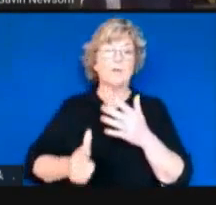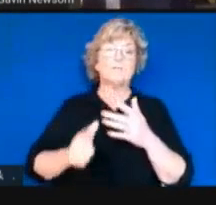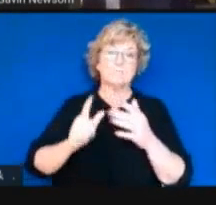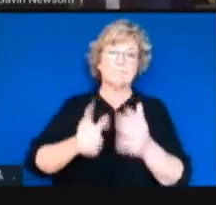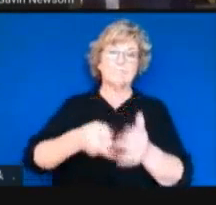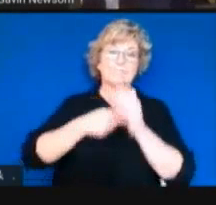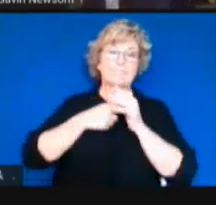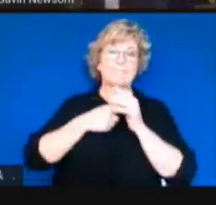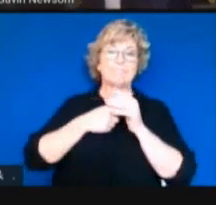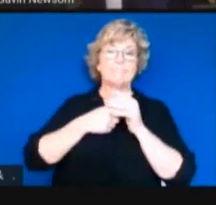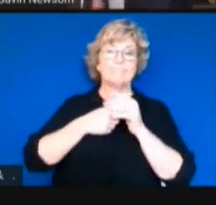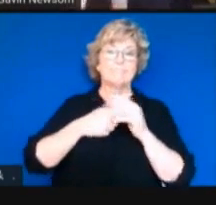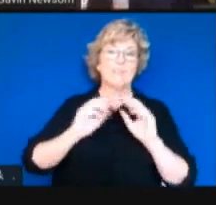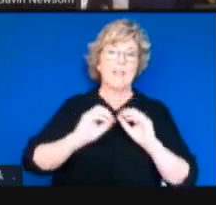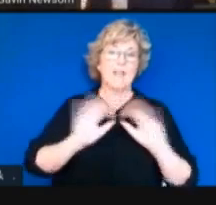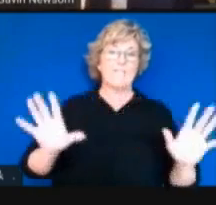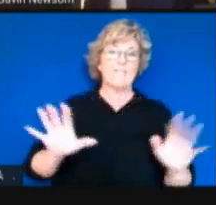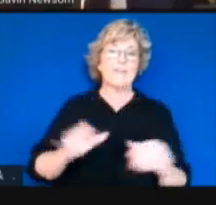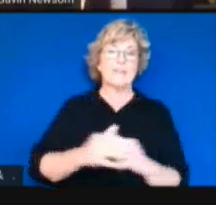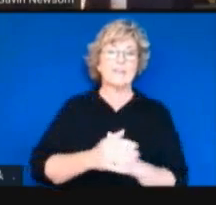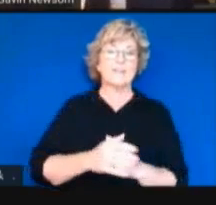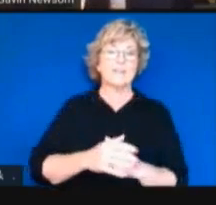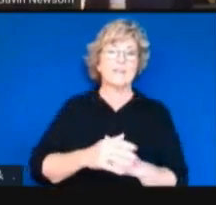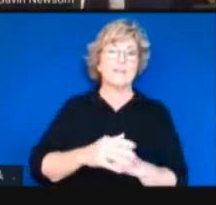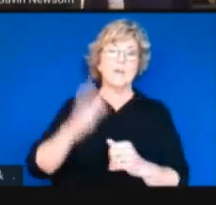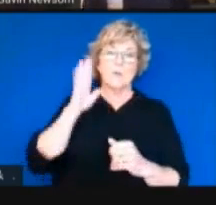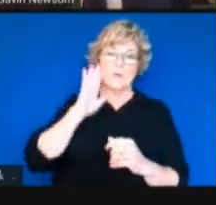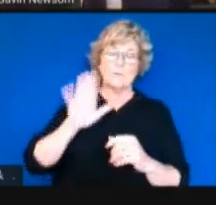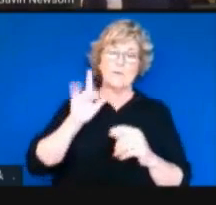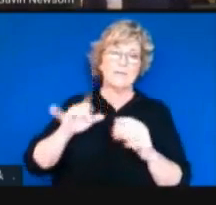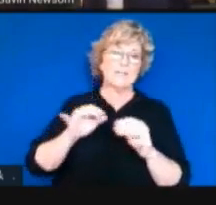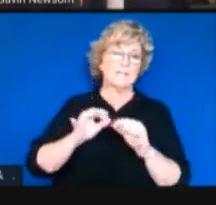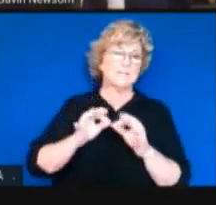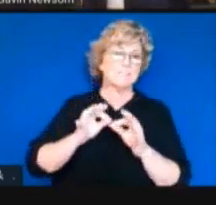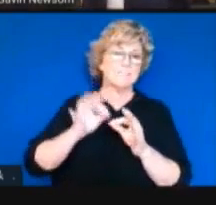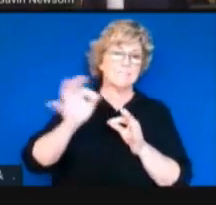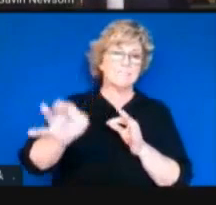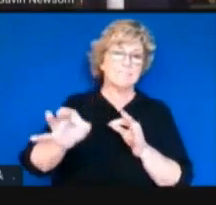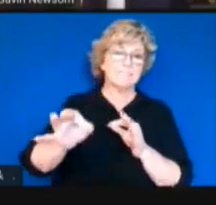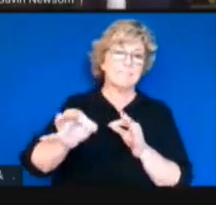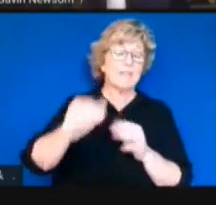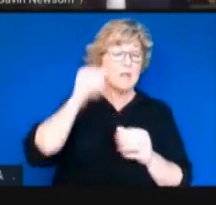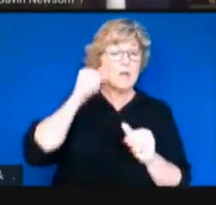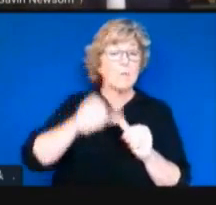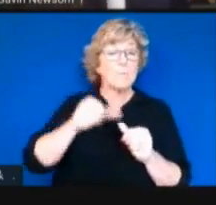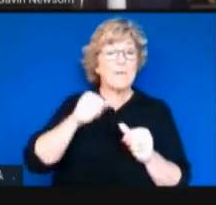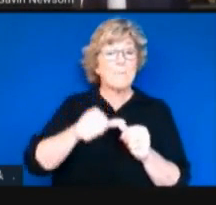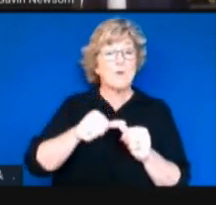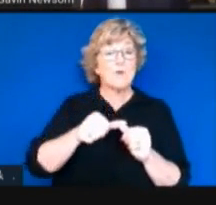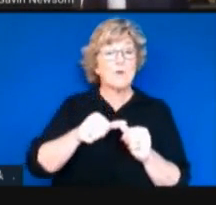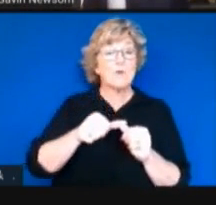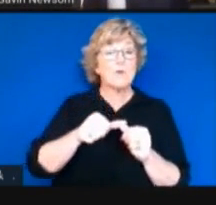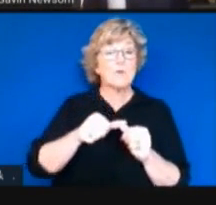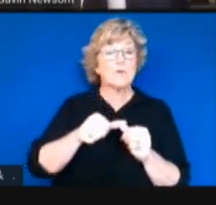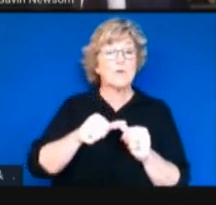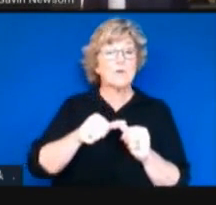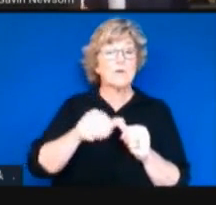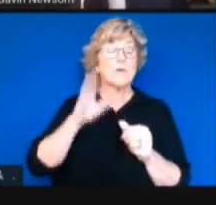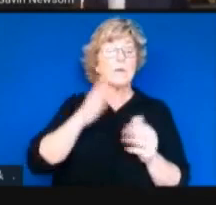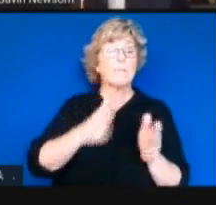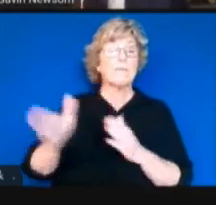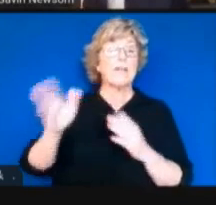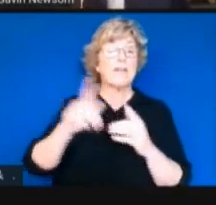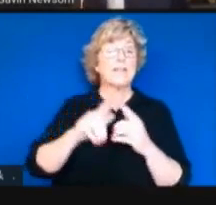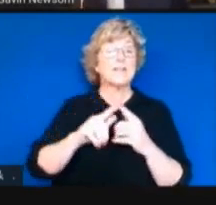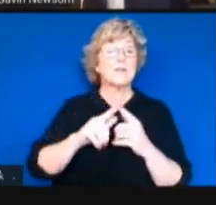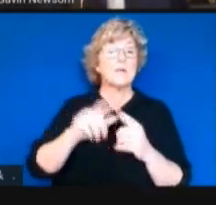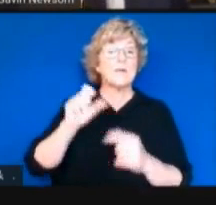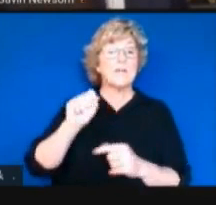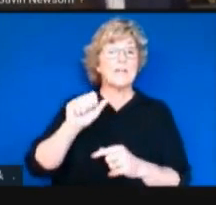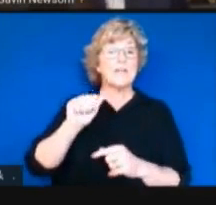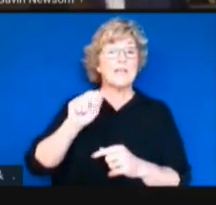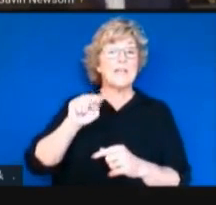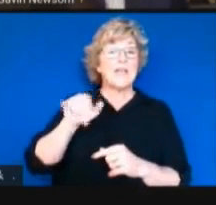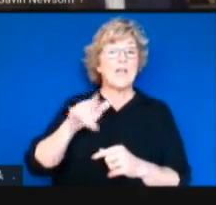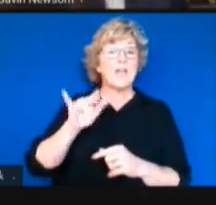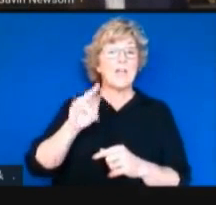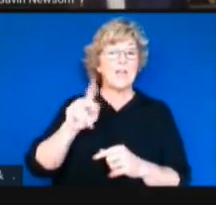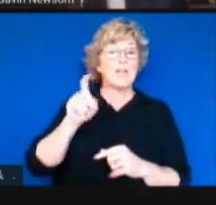YOU CAN SEE AS IT RELATES TO THE STAY-AT-HOME THAT WE'RE LIKELY -- I THINK IT'S PRETTY SELF-EVIDENT, GOING TO NEED TO EXTEND THOSE ORIGINAL DATES.